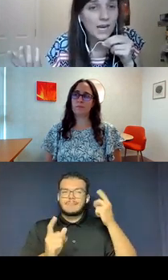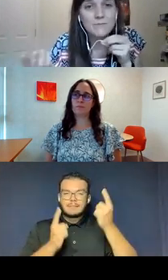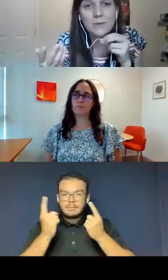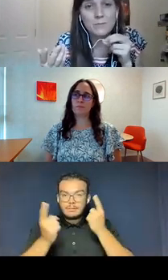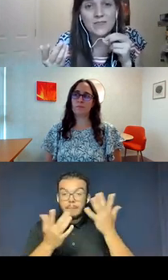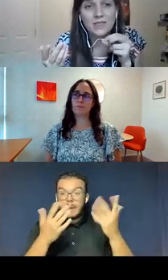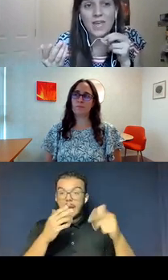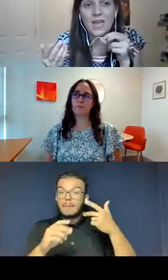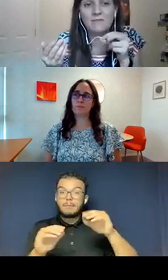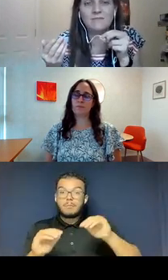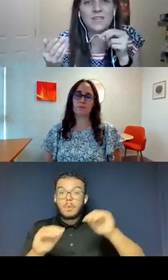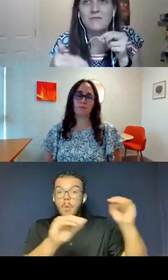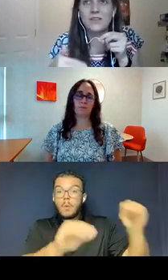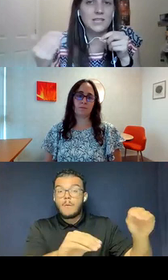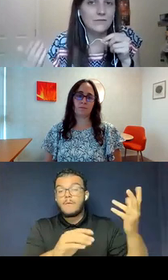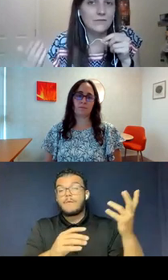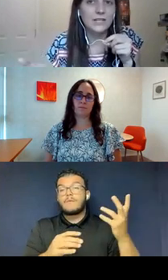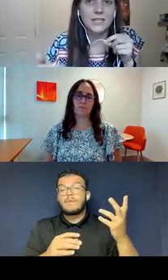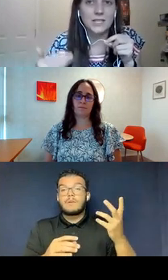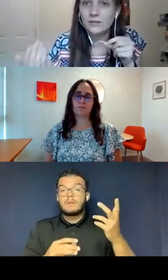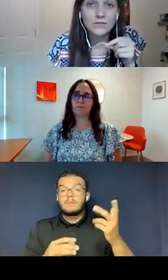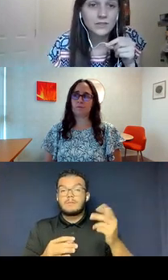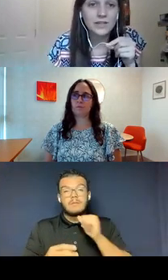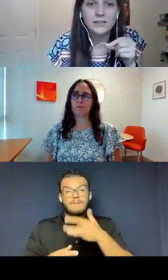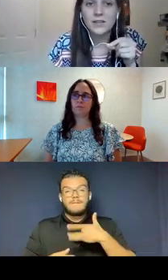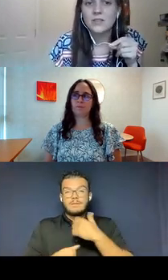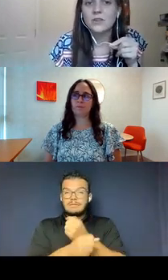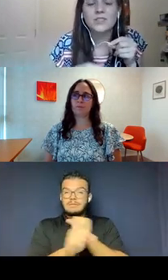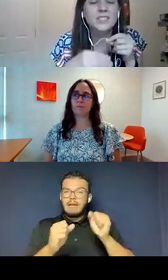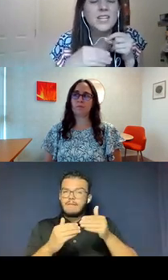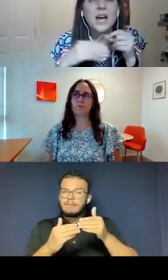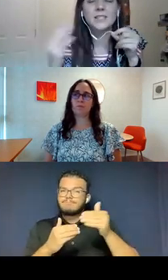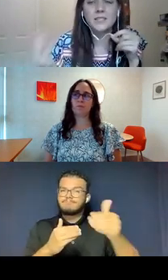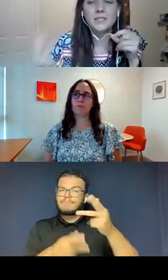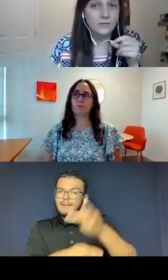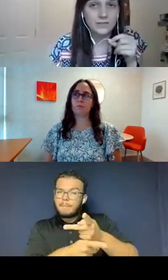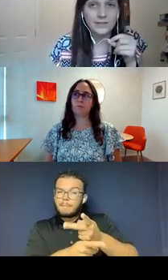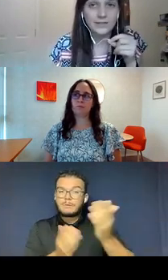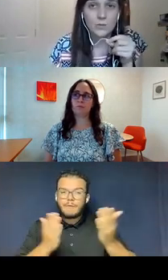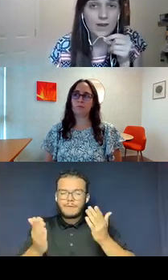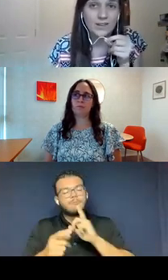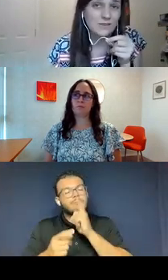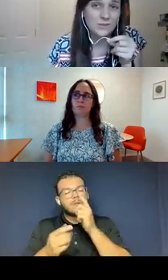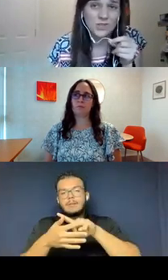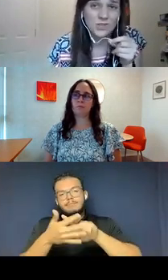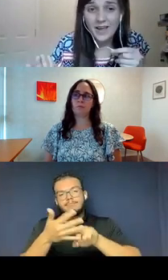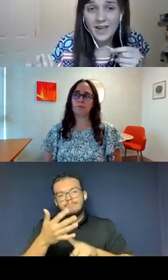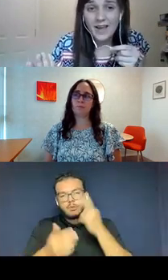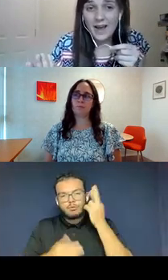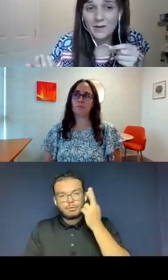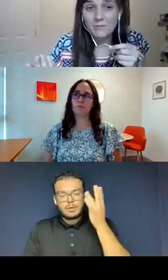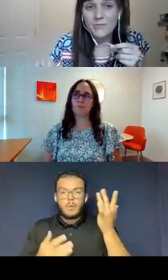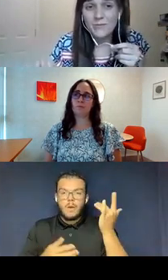It might be that they didn't feel safe continuing services. There's tons of reasons why victims don't return.